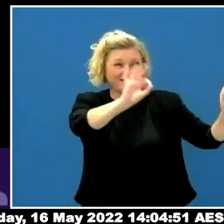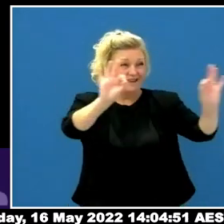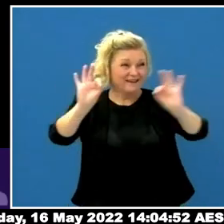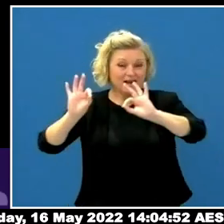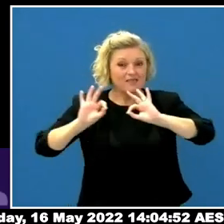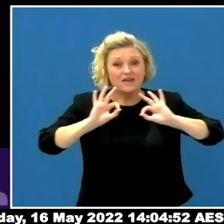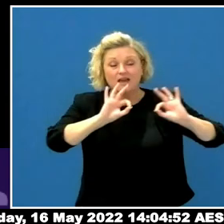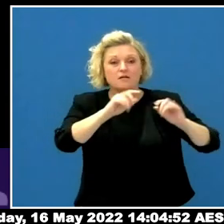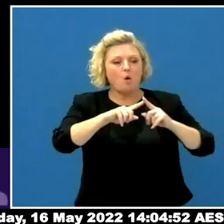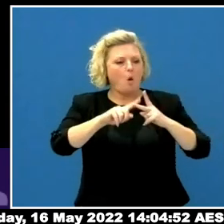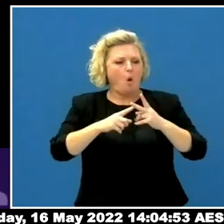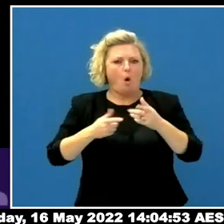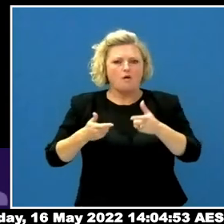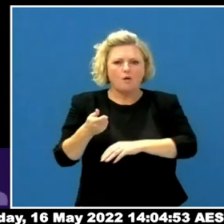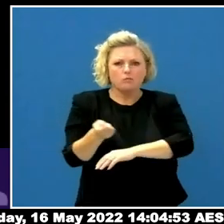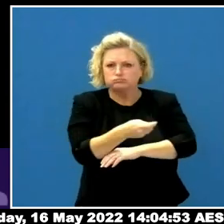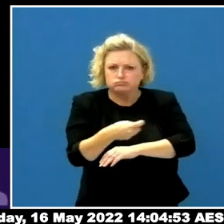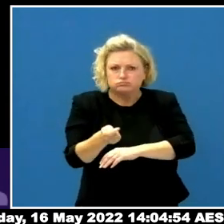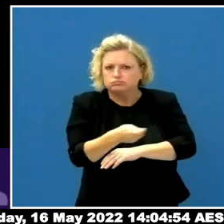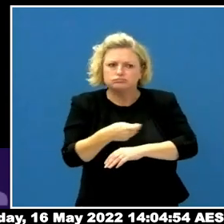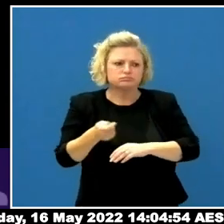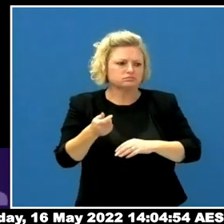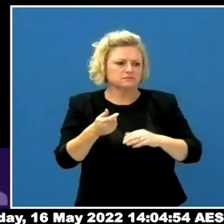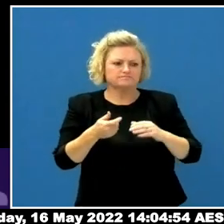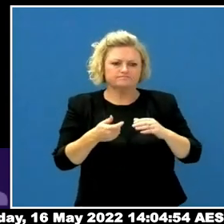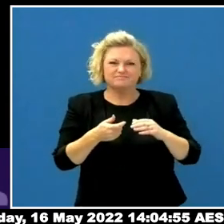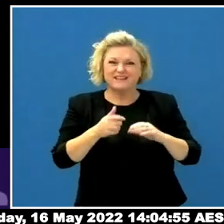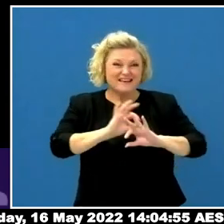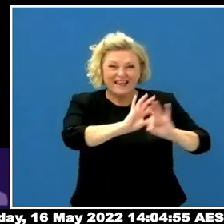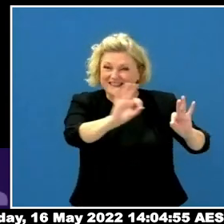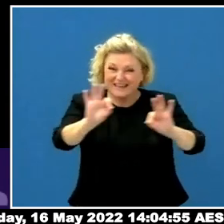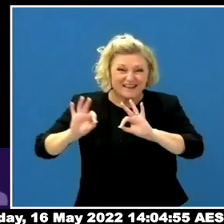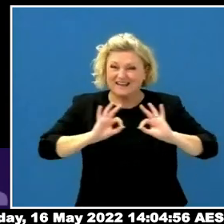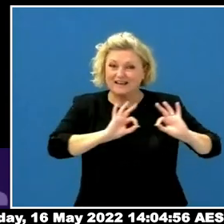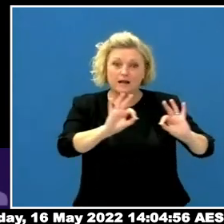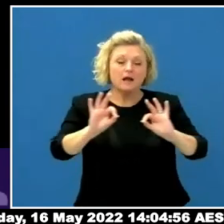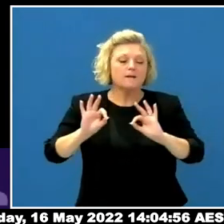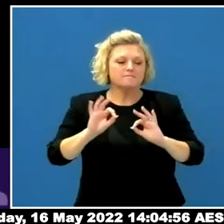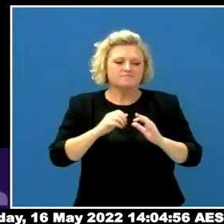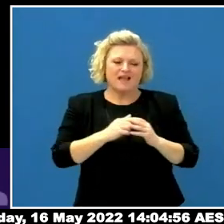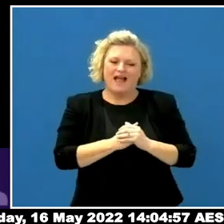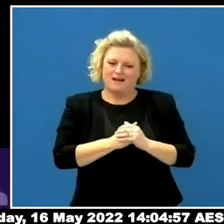And it's like, I know working with these clients that you've got clients in